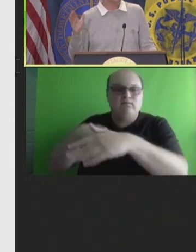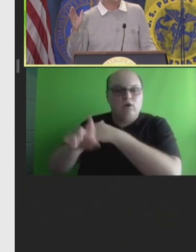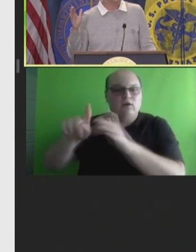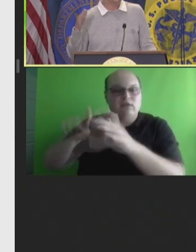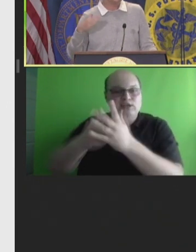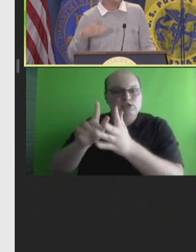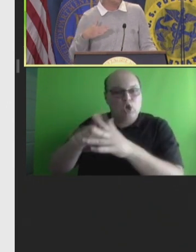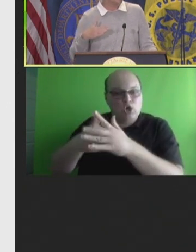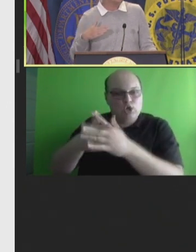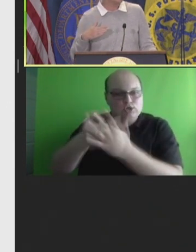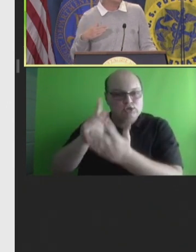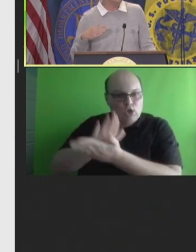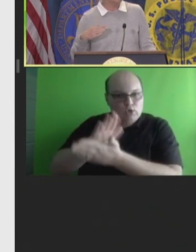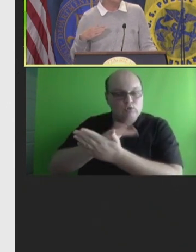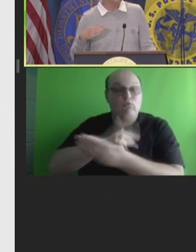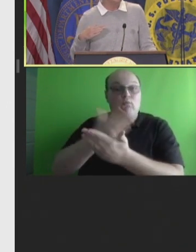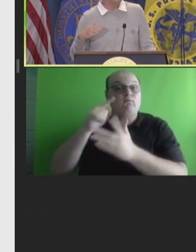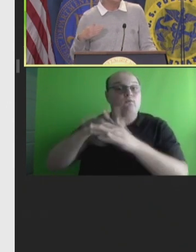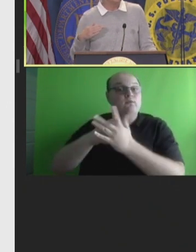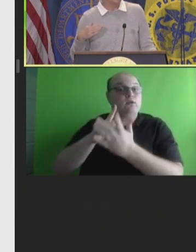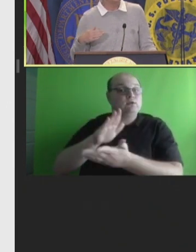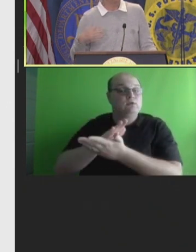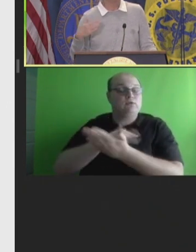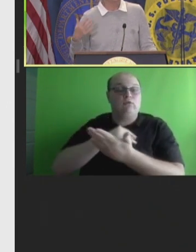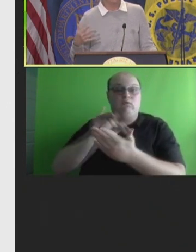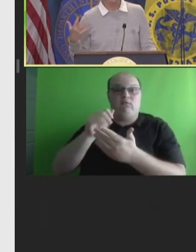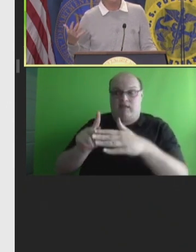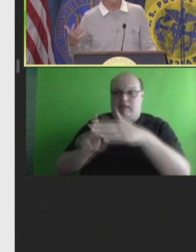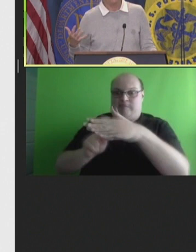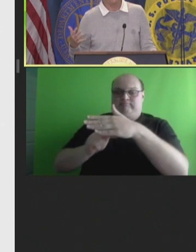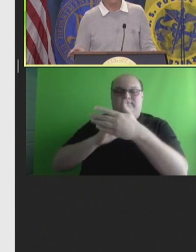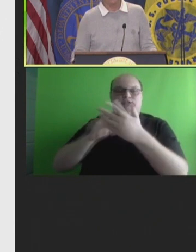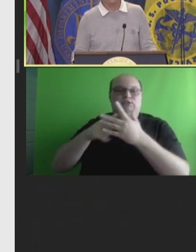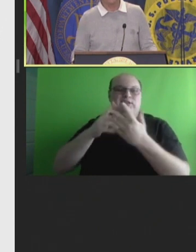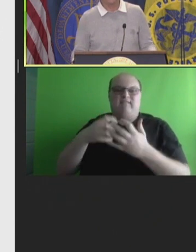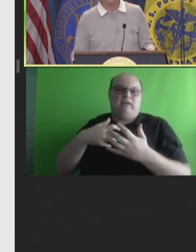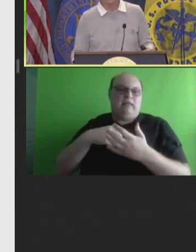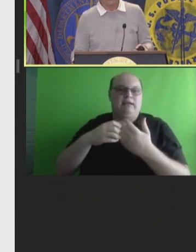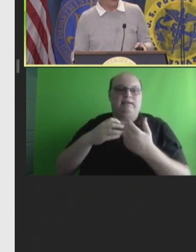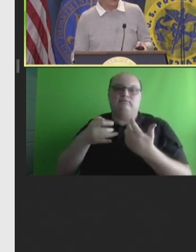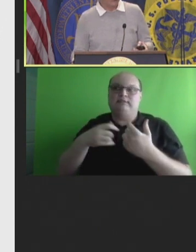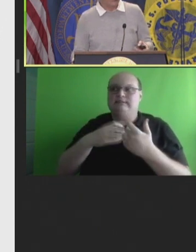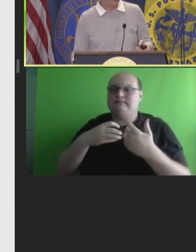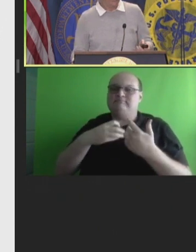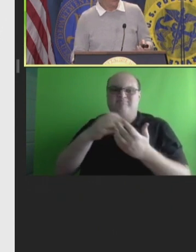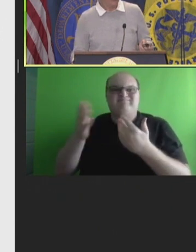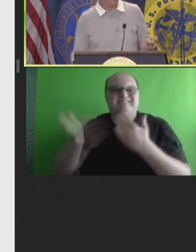period before they enter school is when they can be very vulnerable to disease -- diseases.